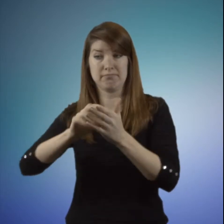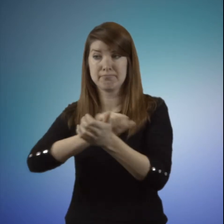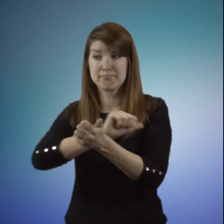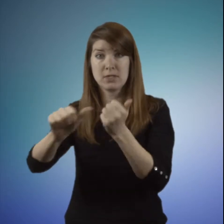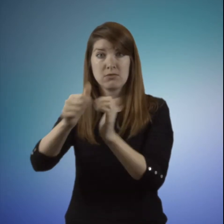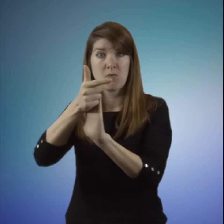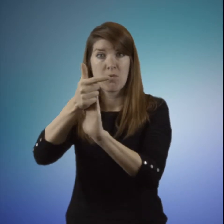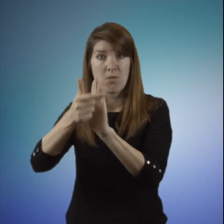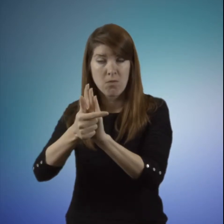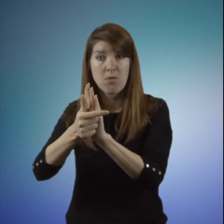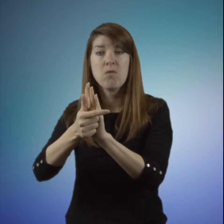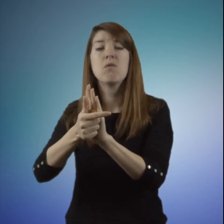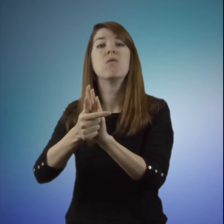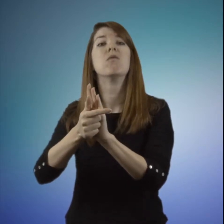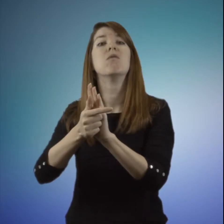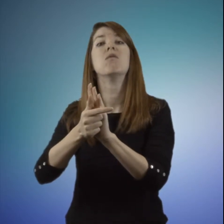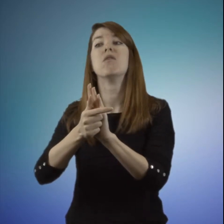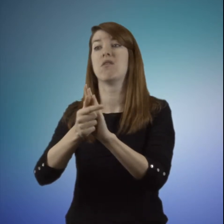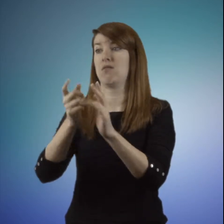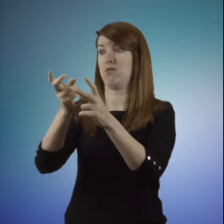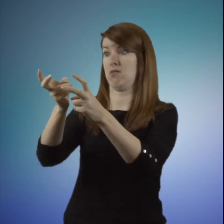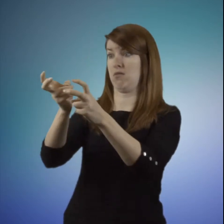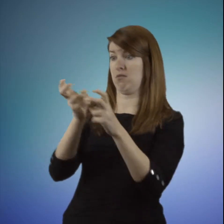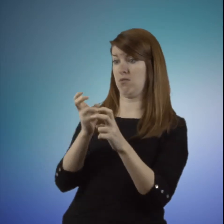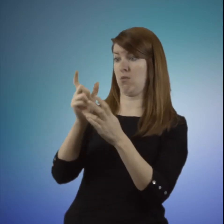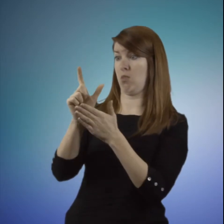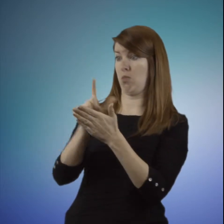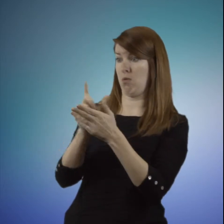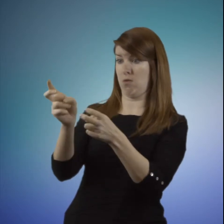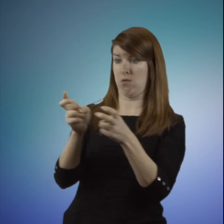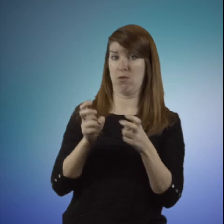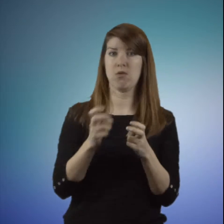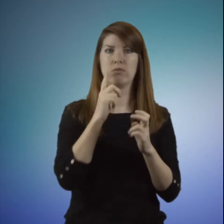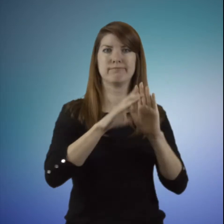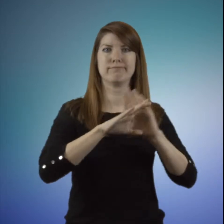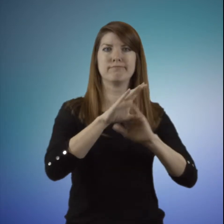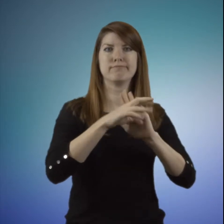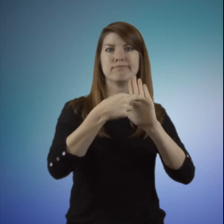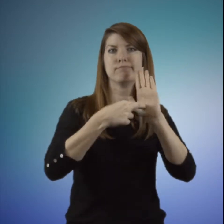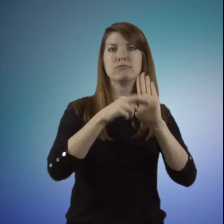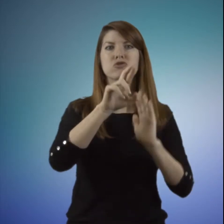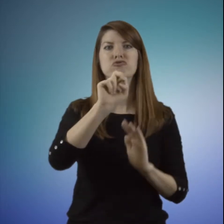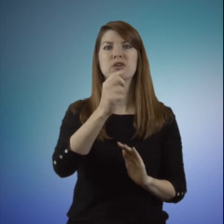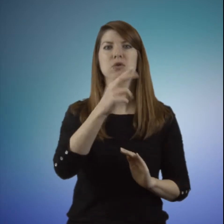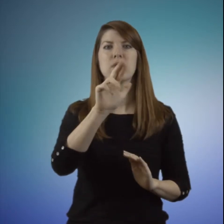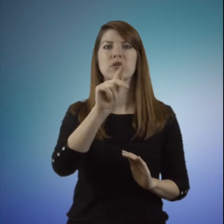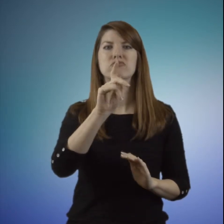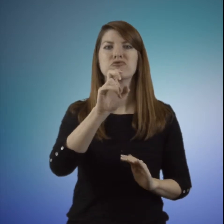And then regulations are developed based on those laws through the appropriate agency.